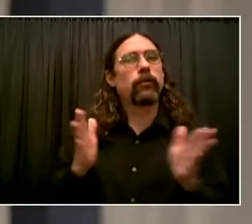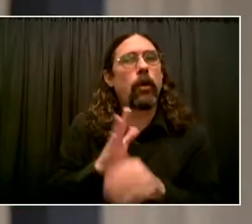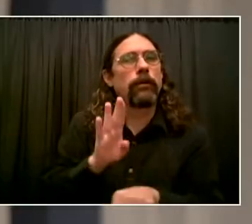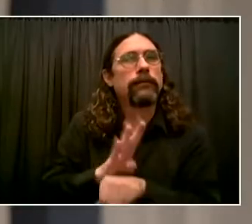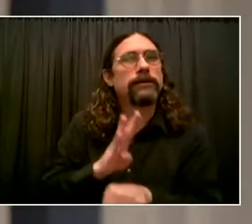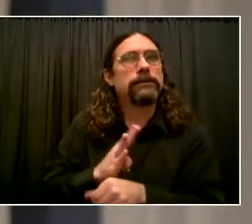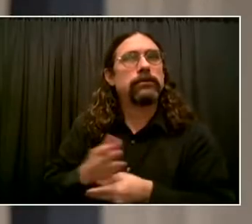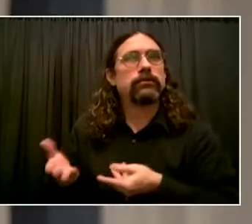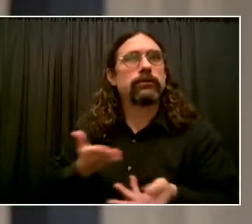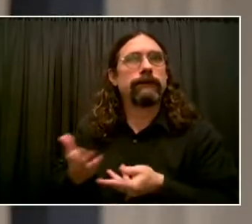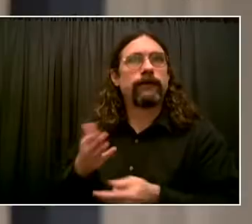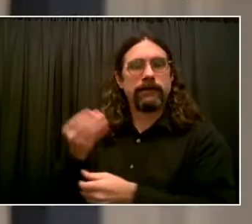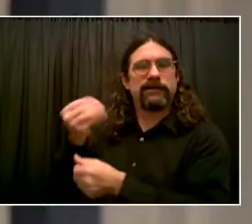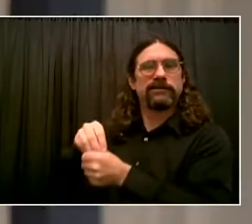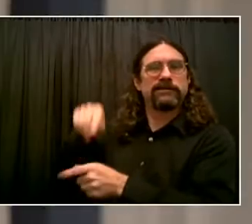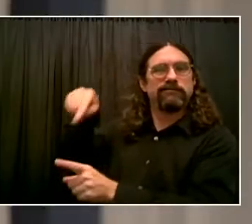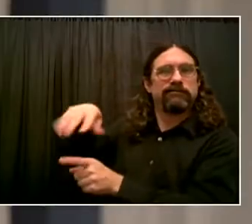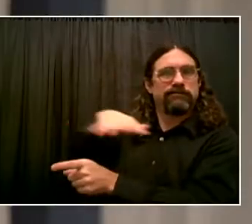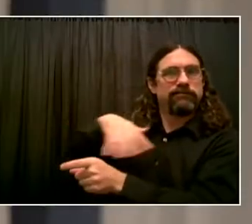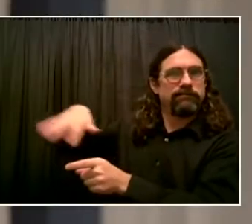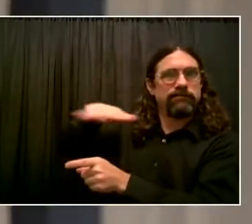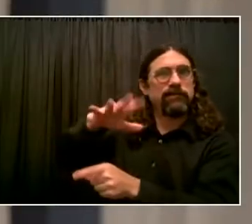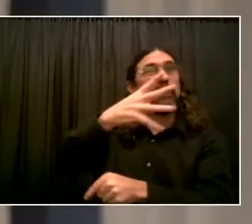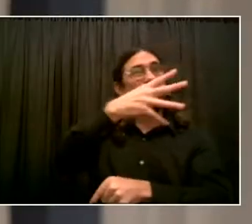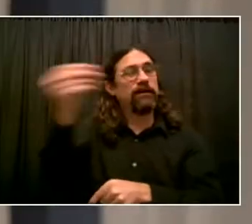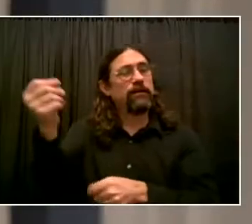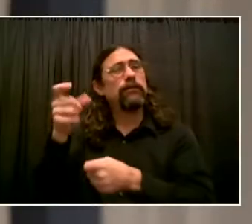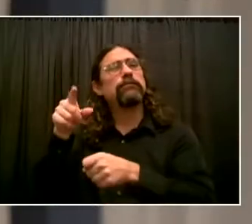BUSINESSES. EXPANDED JOB OPPORTUNITIES FOR THE